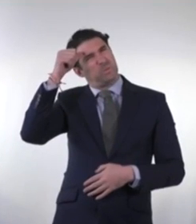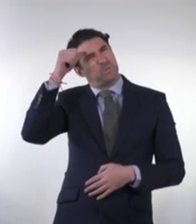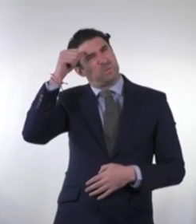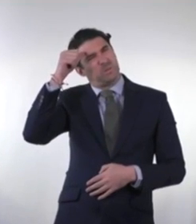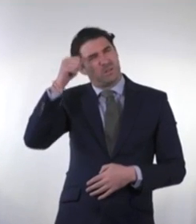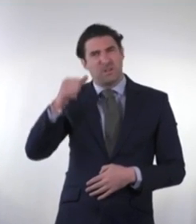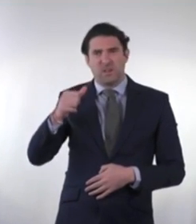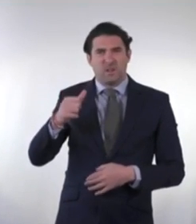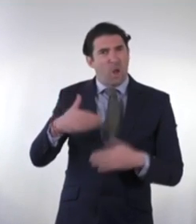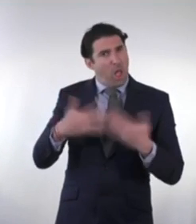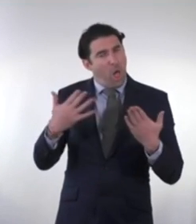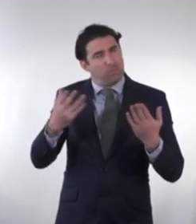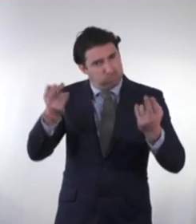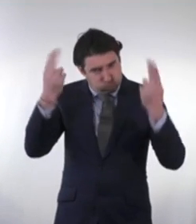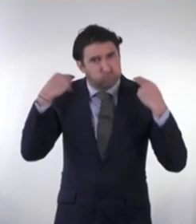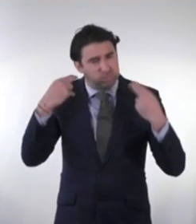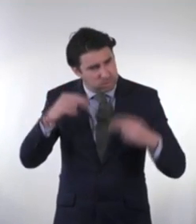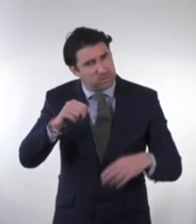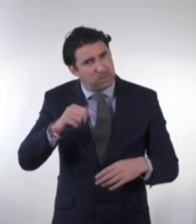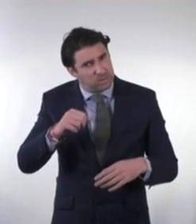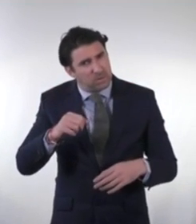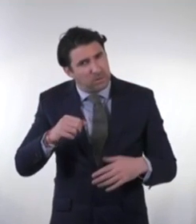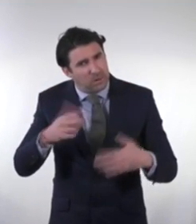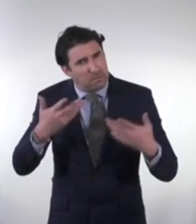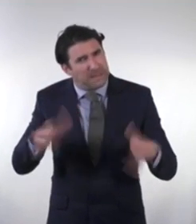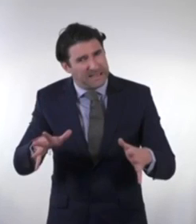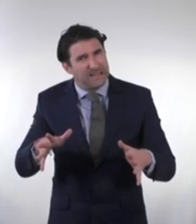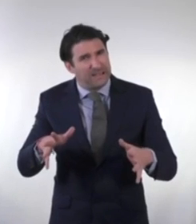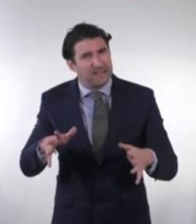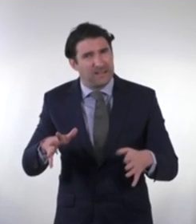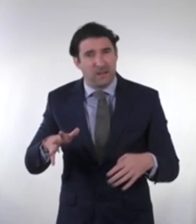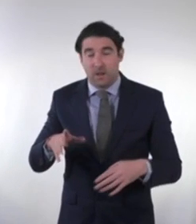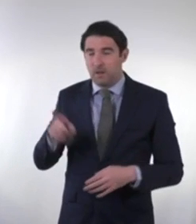Jacob Young (Redcar) (Con) I welcome the Prime Minister’s announcement of